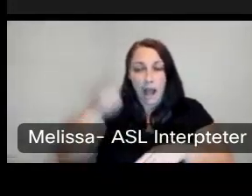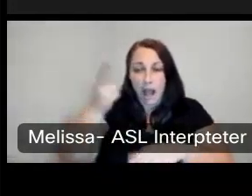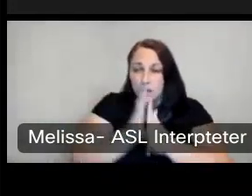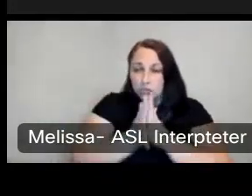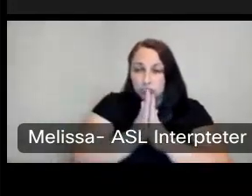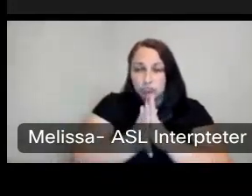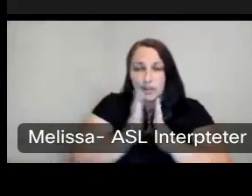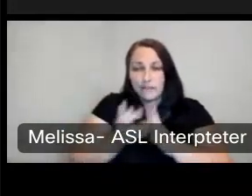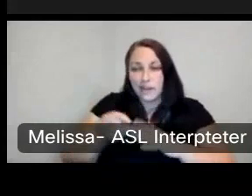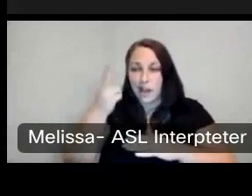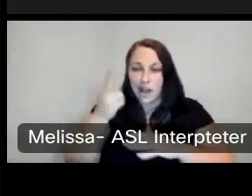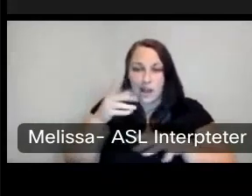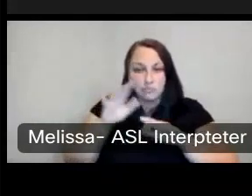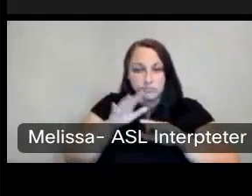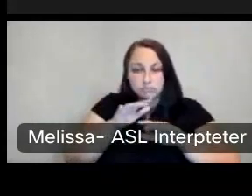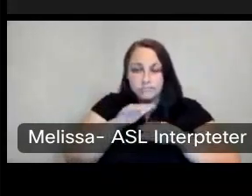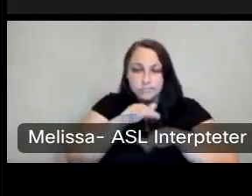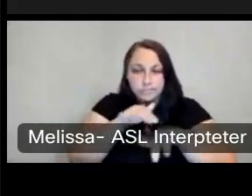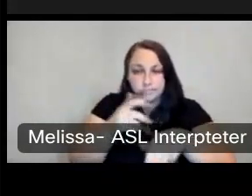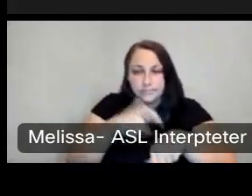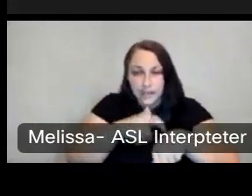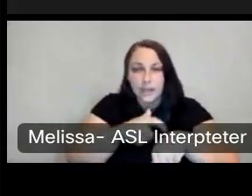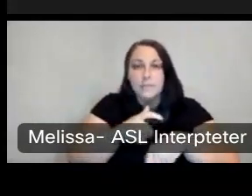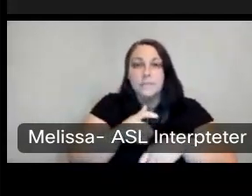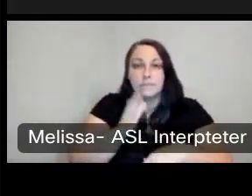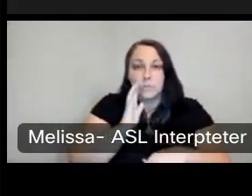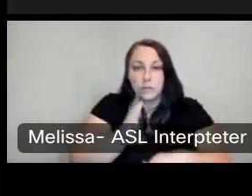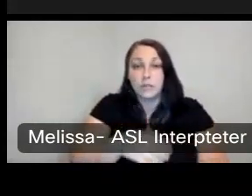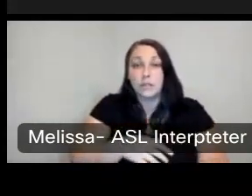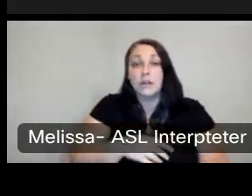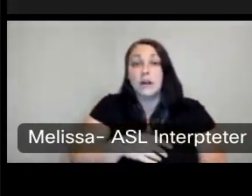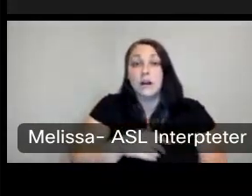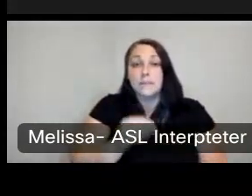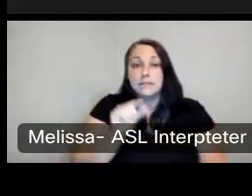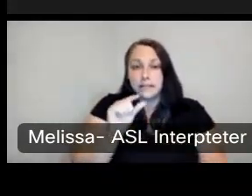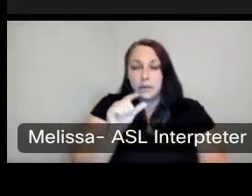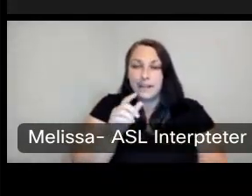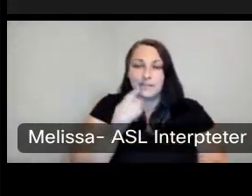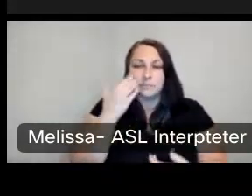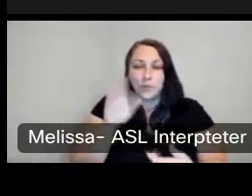I don't believe runs this exact alignment it's a partial overlap and it also provides a connection